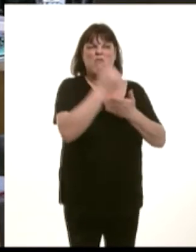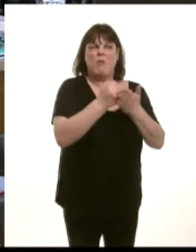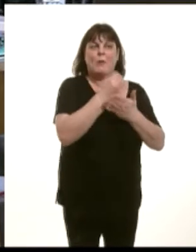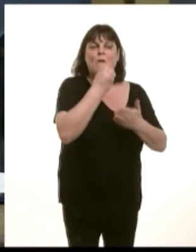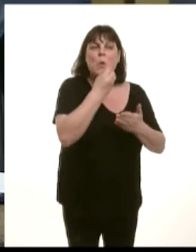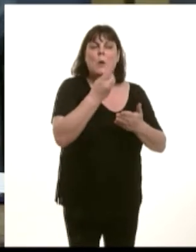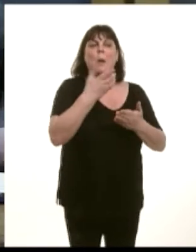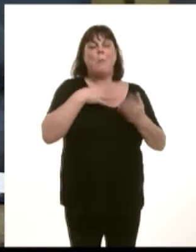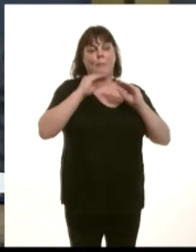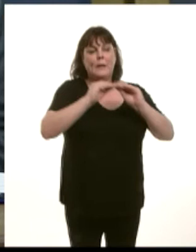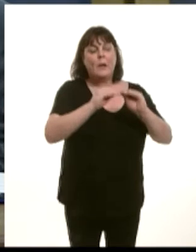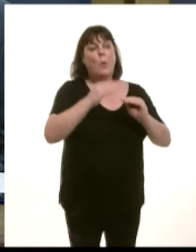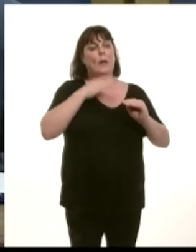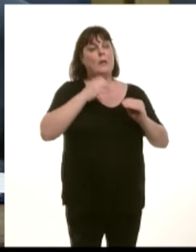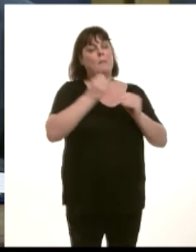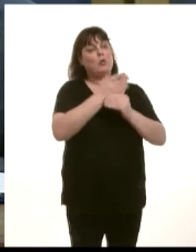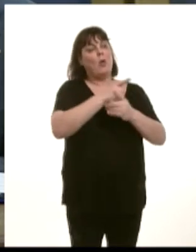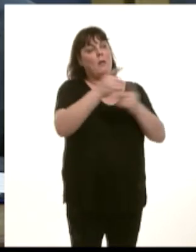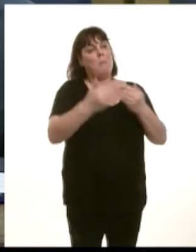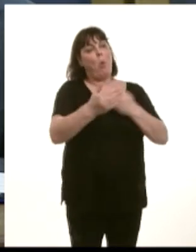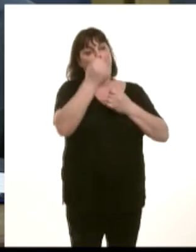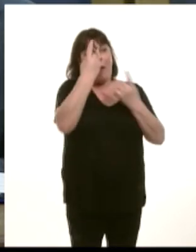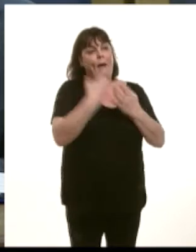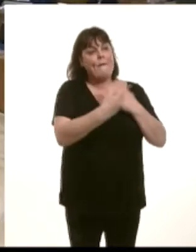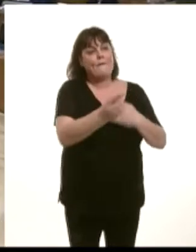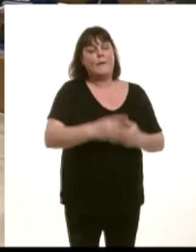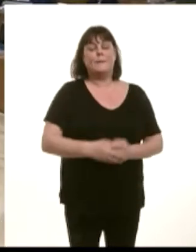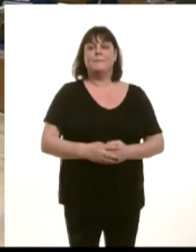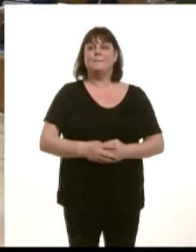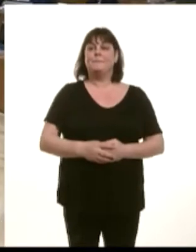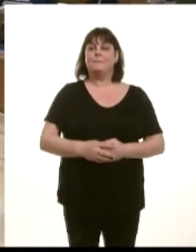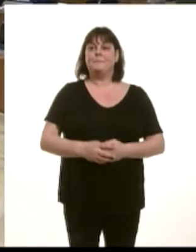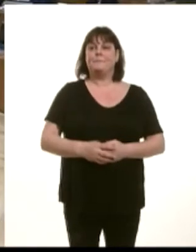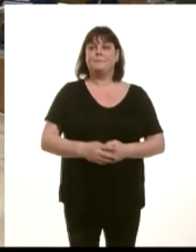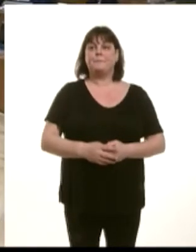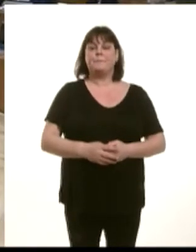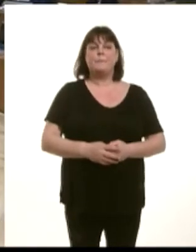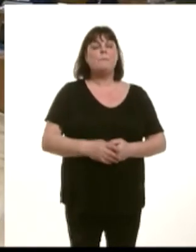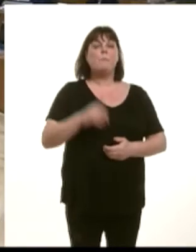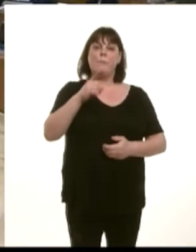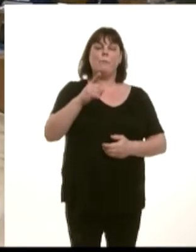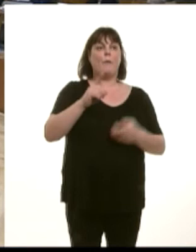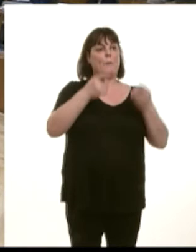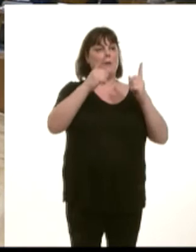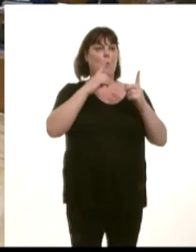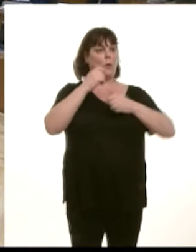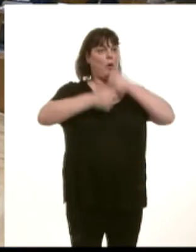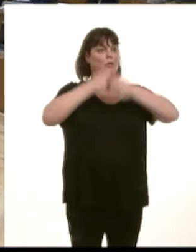Jeff Cuthbert: First Minister, will you join me in congratulating Dr Peter Elwood, who